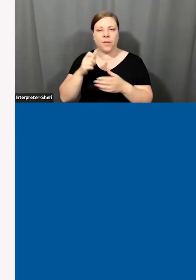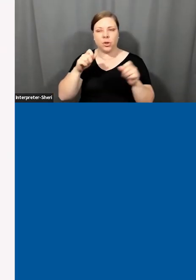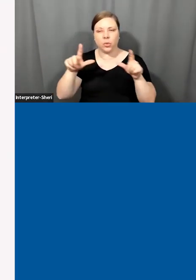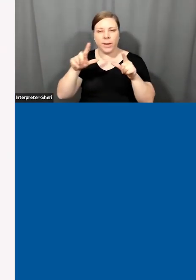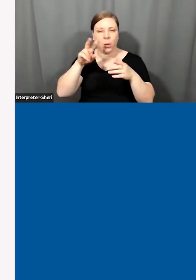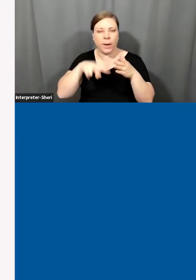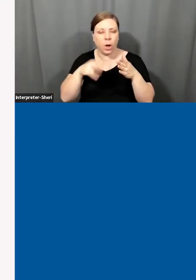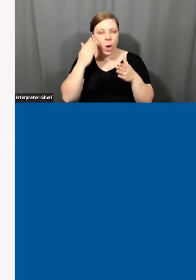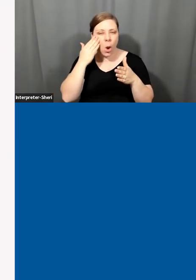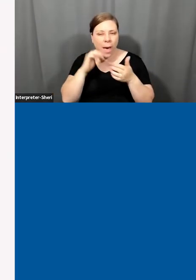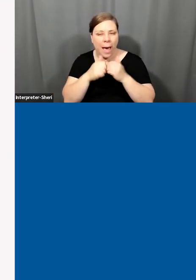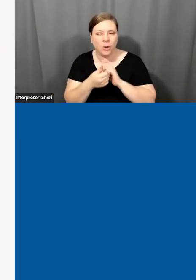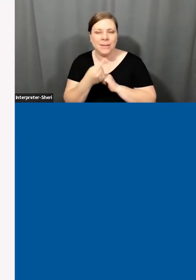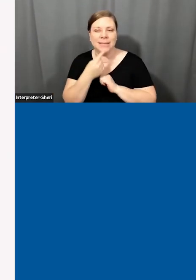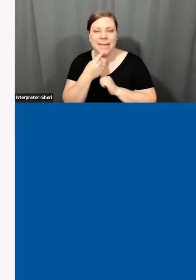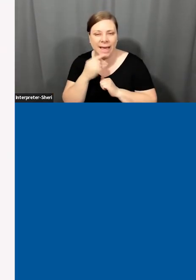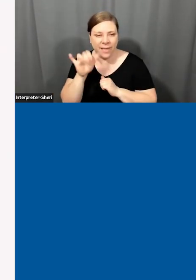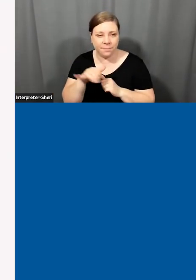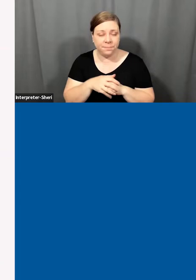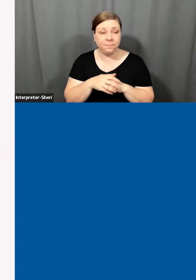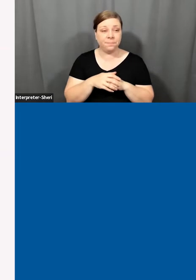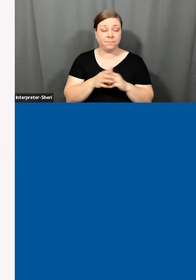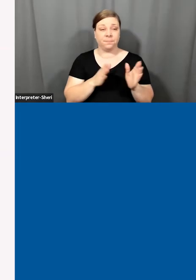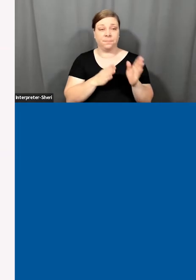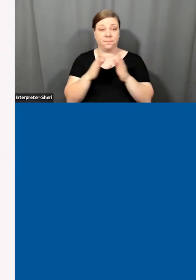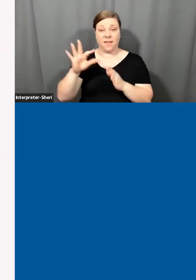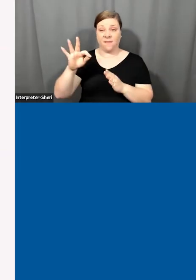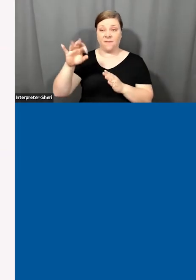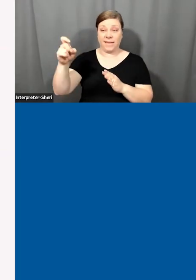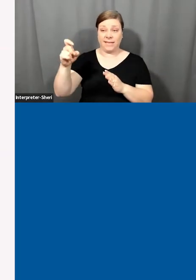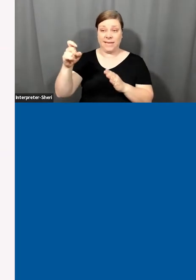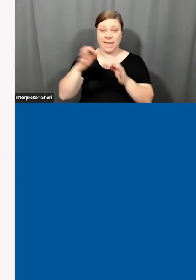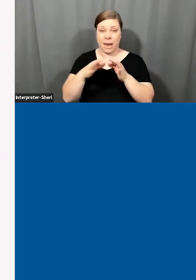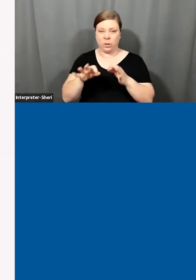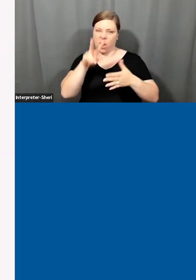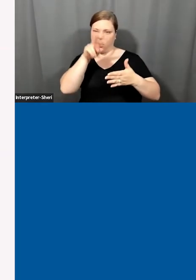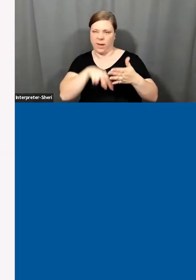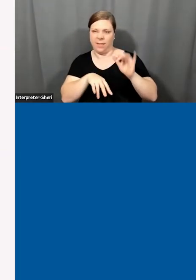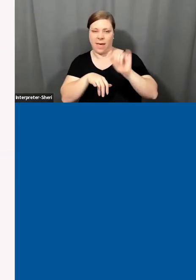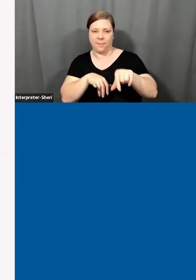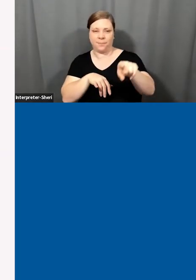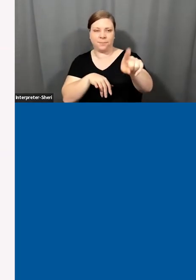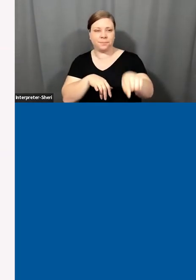To the left here, we have the fixed caption. Let's read through it together. Now the post caption says,